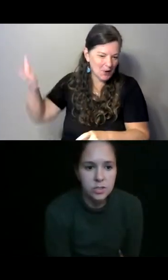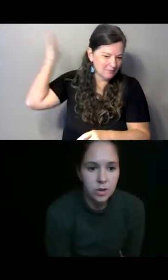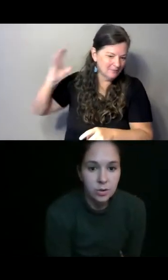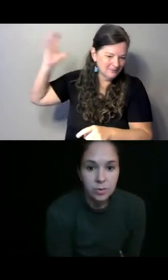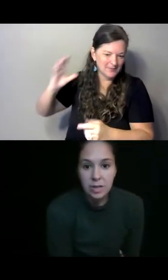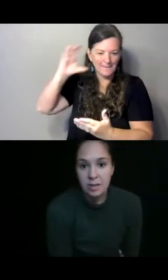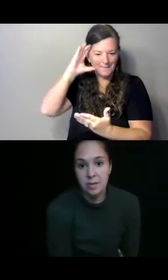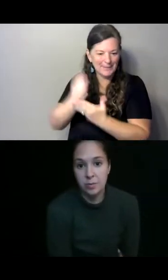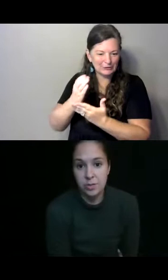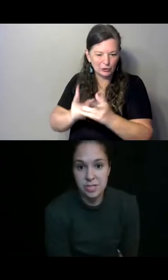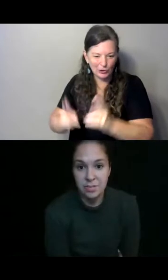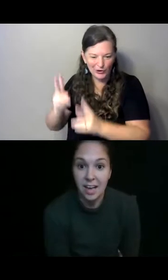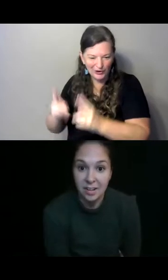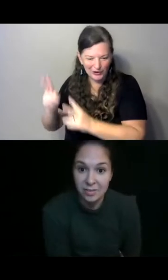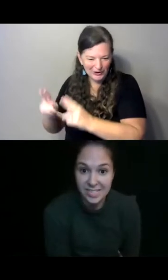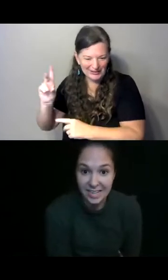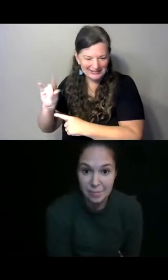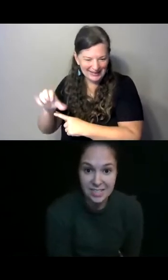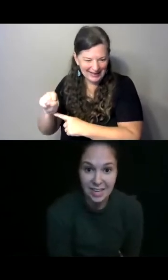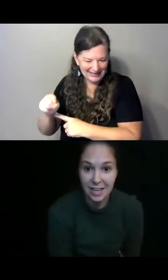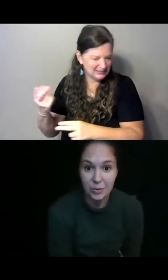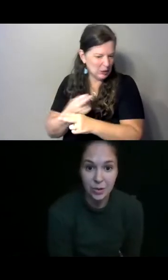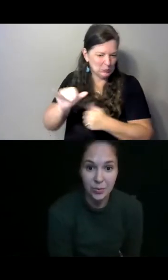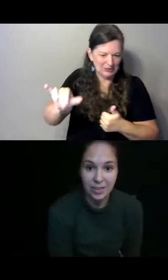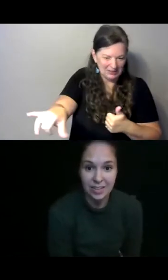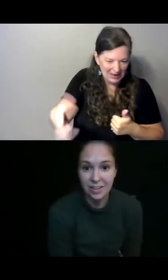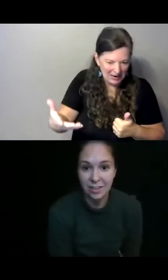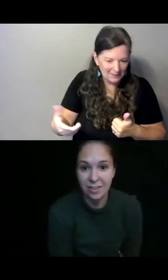So, we used to have a lot of stamps and we in our